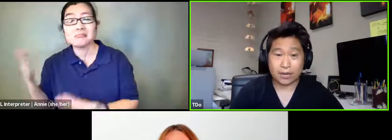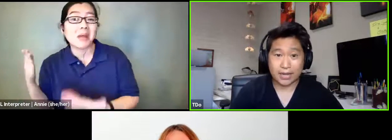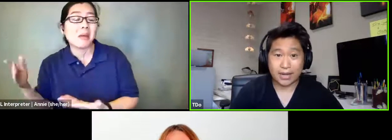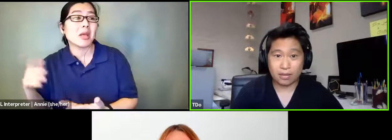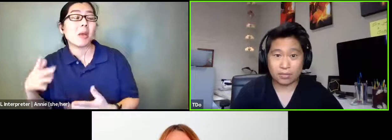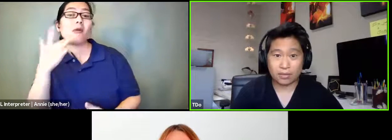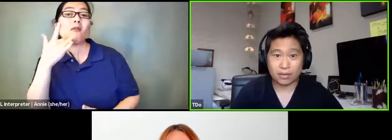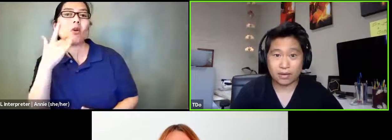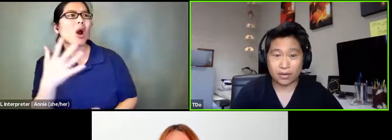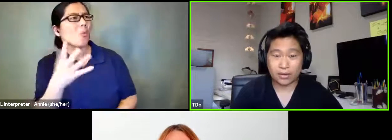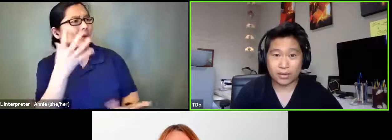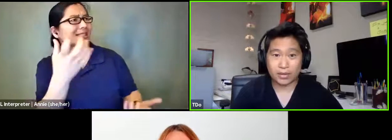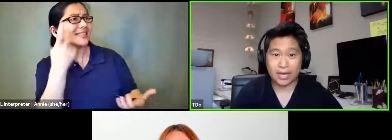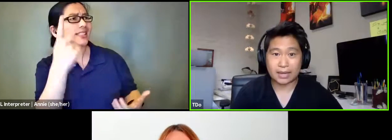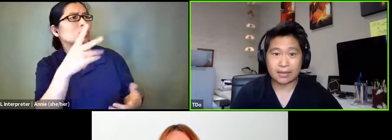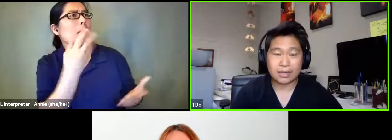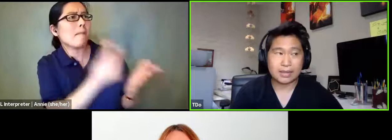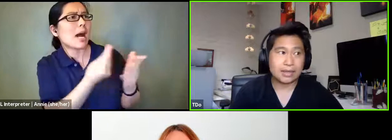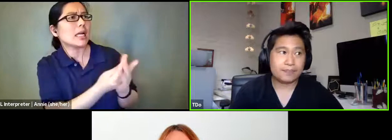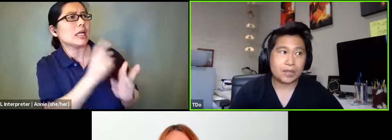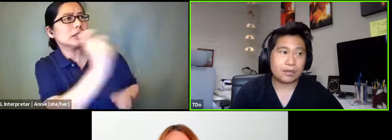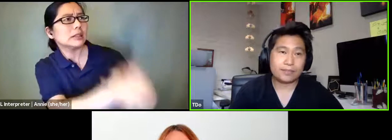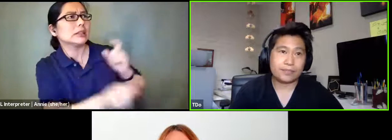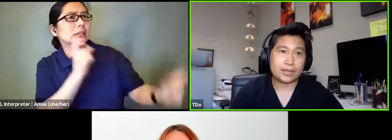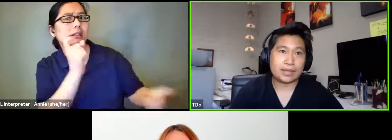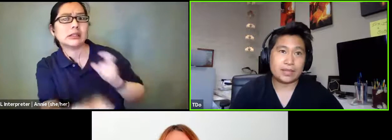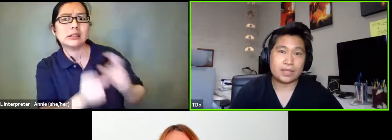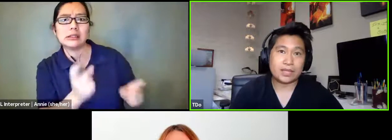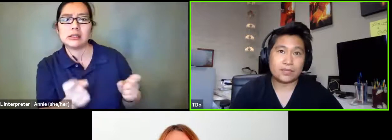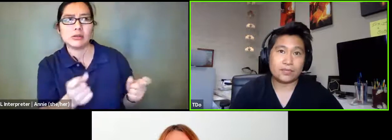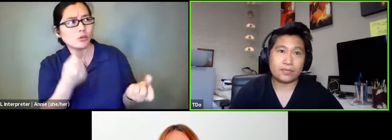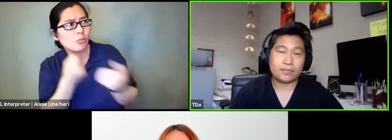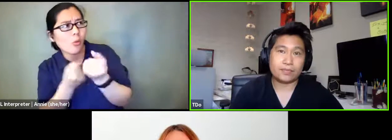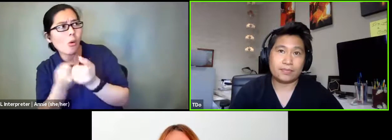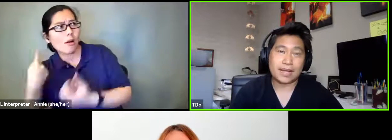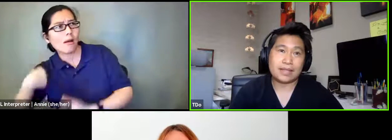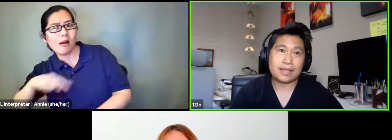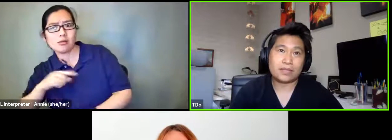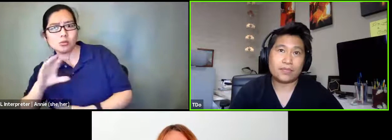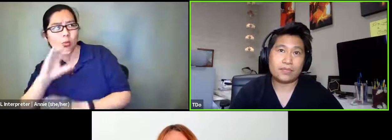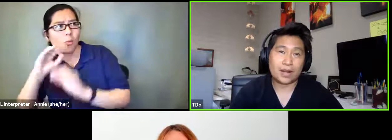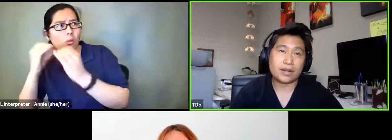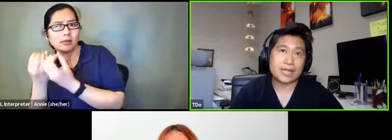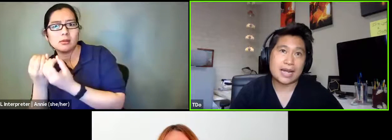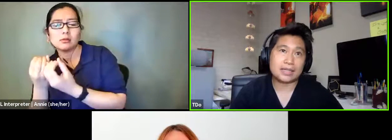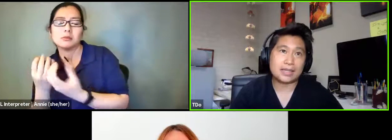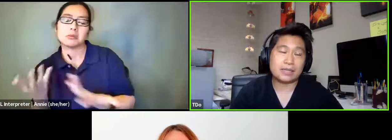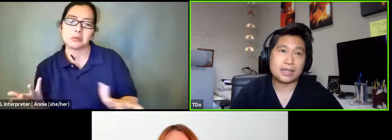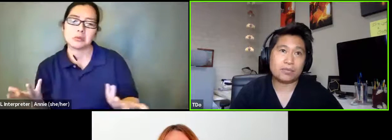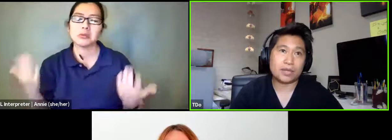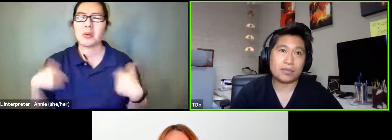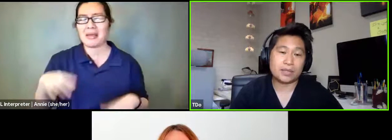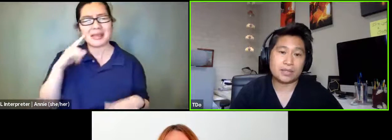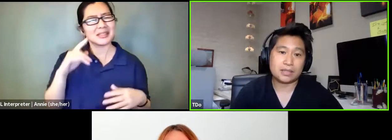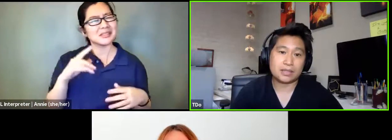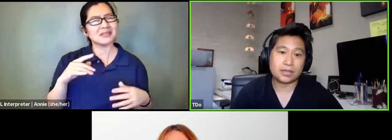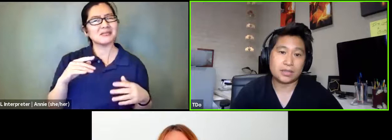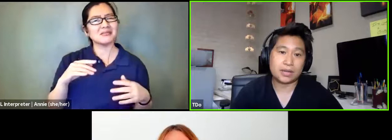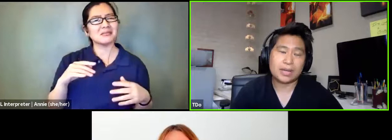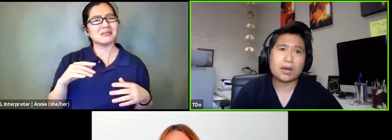how can I help? Are you OK? I think that's fair to ask and what companies can start doing.